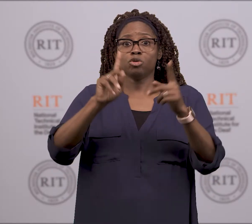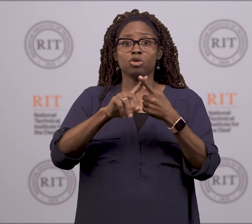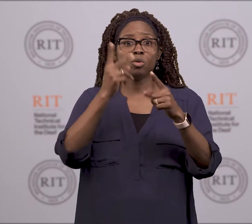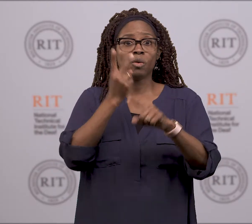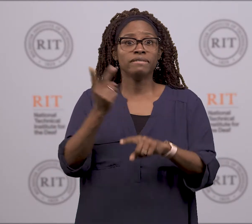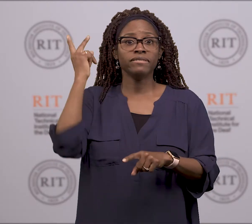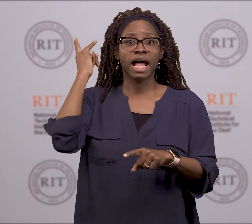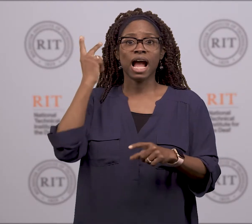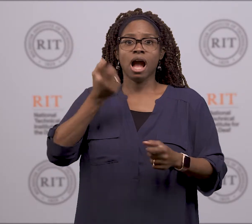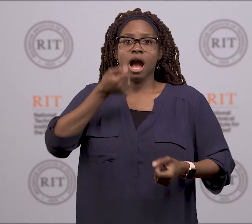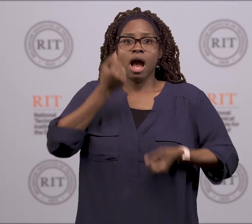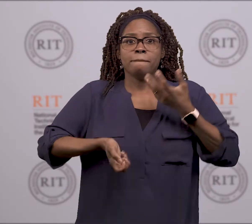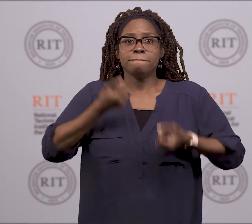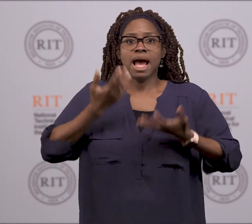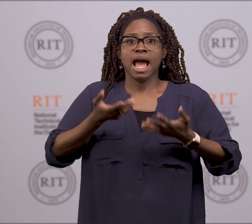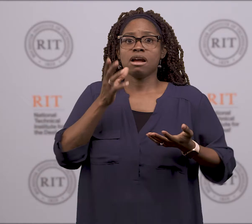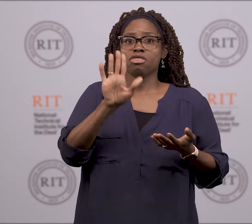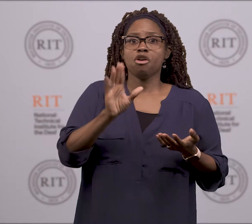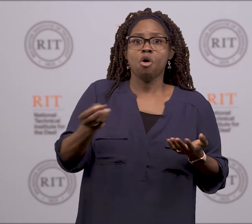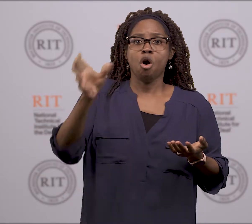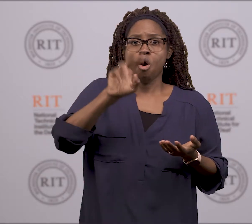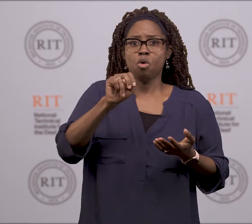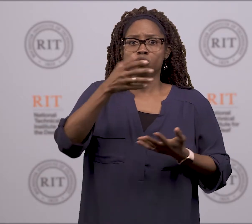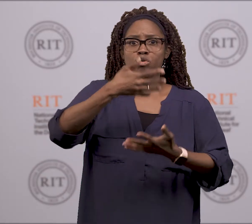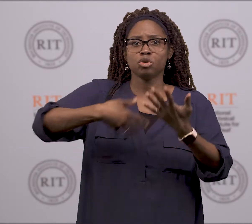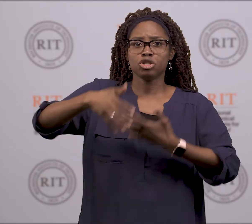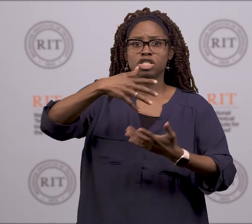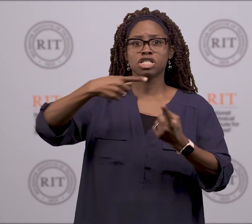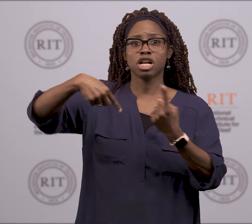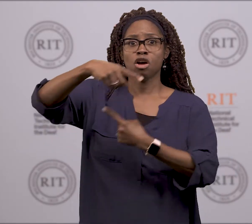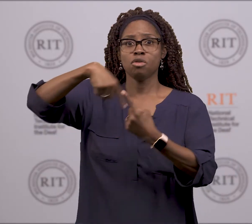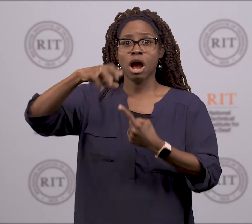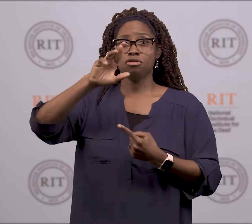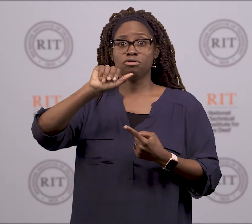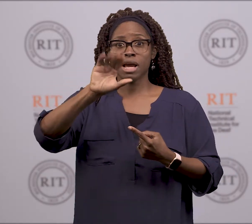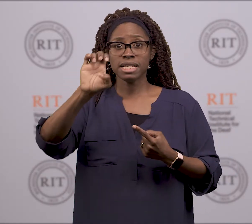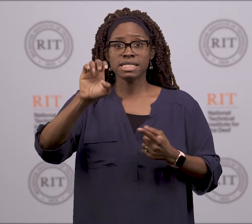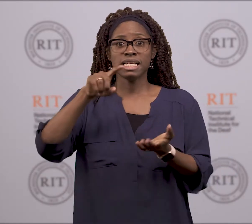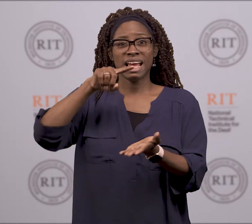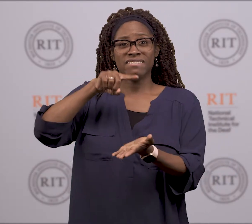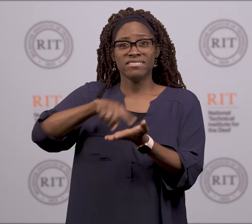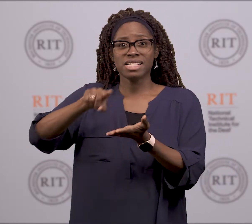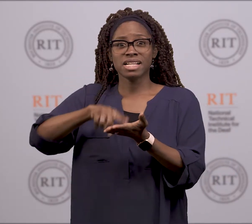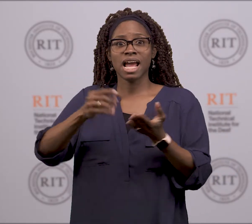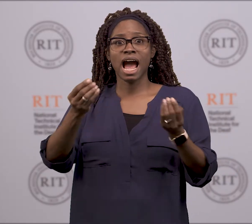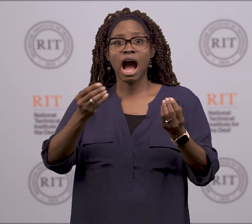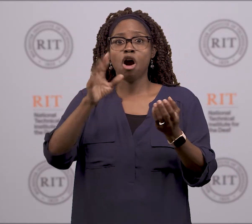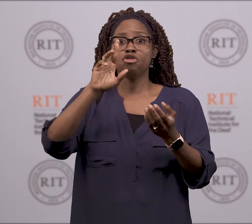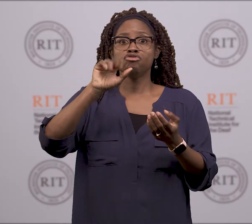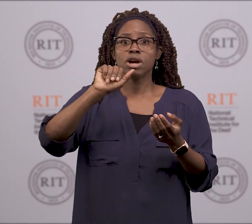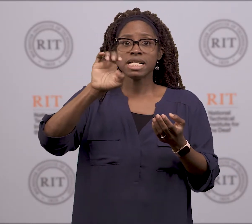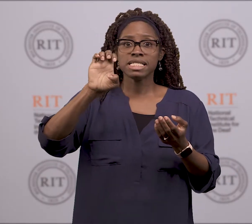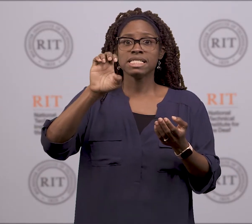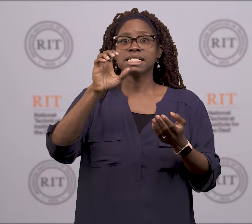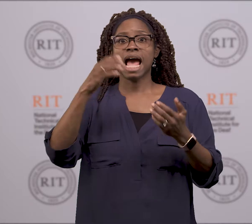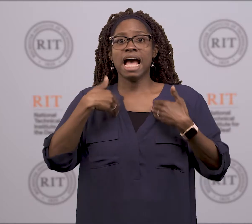Participants had the opportunity to reflect and unpack their own socialization around race,